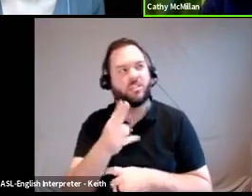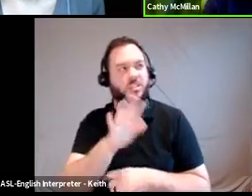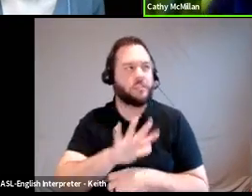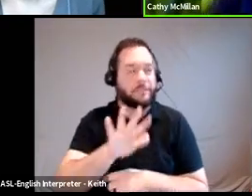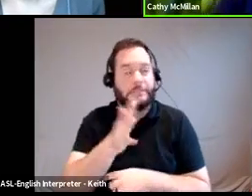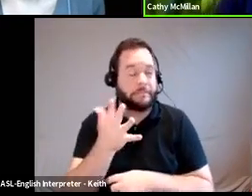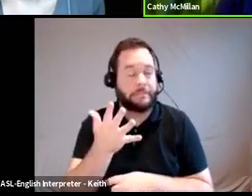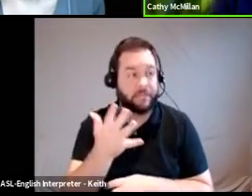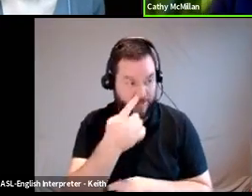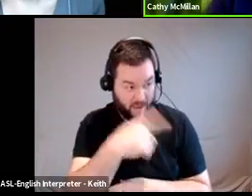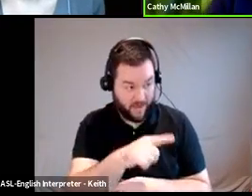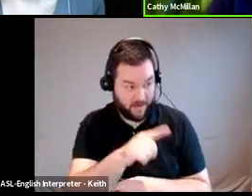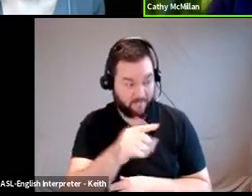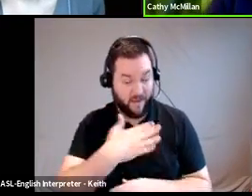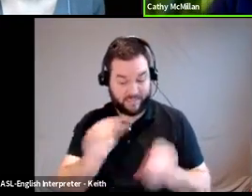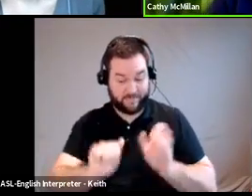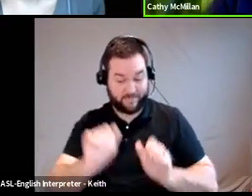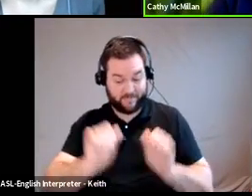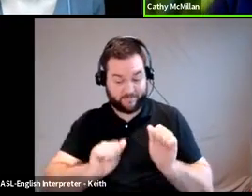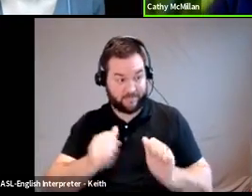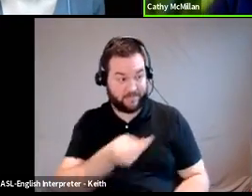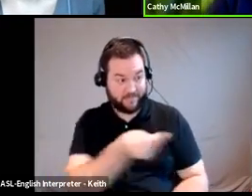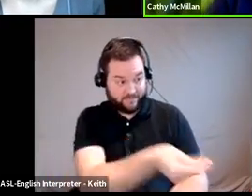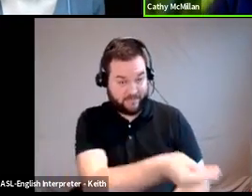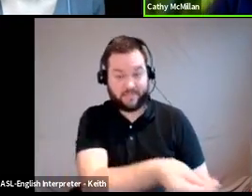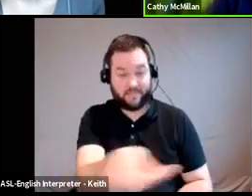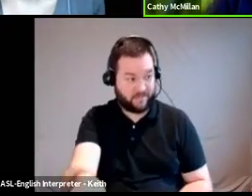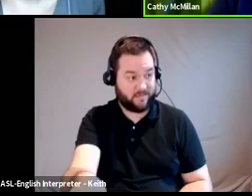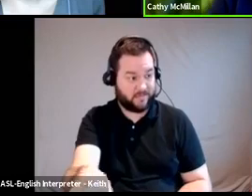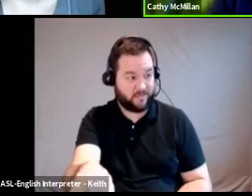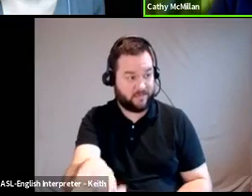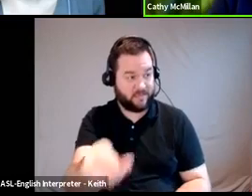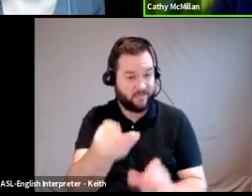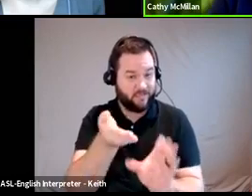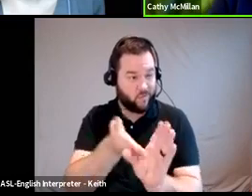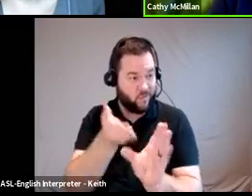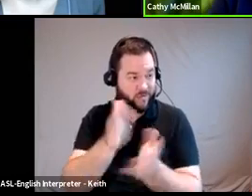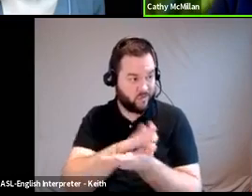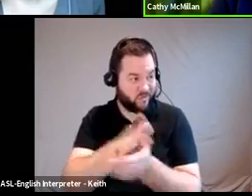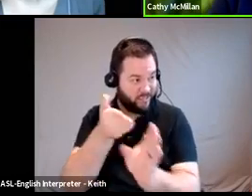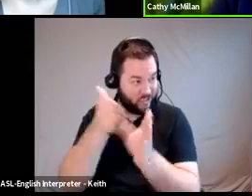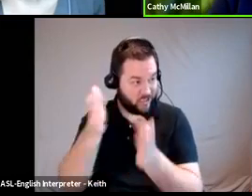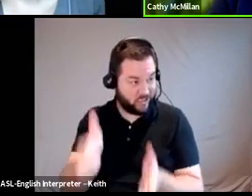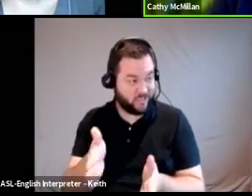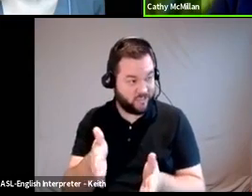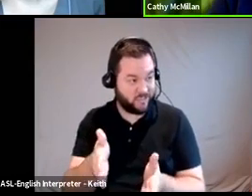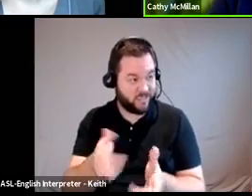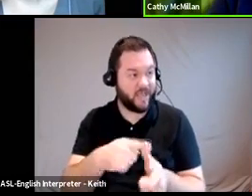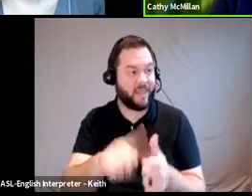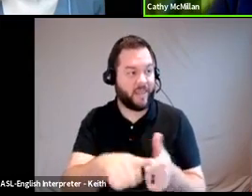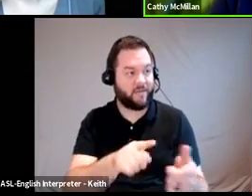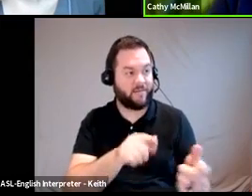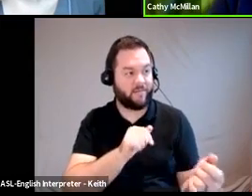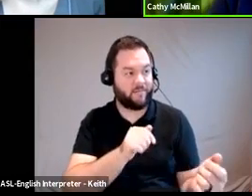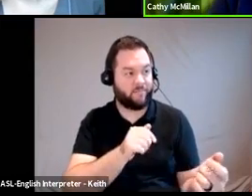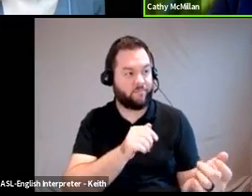March Can you take that assessment, and you take that assessment, and give it to.